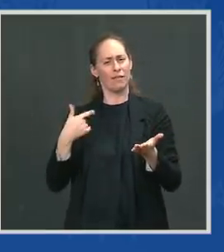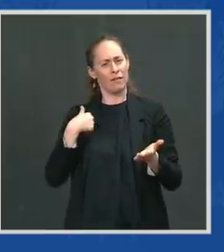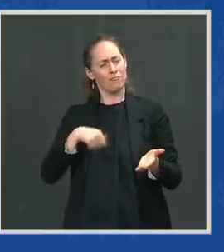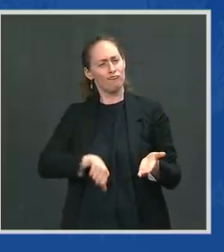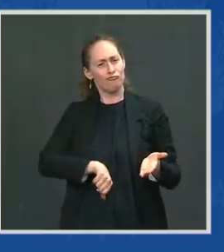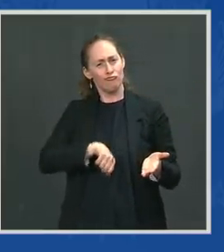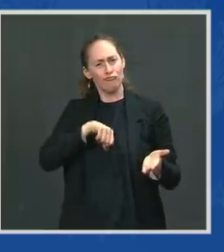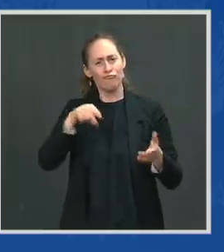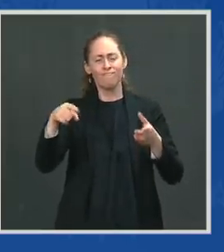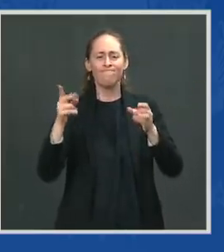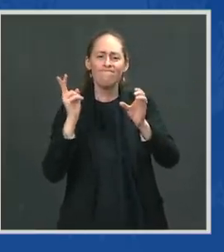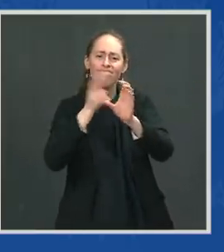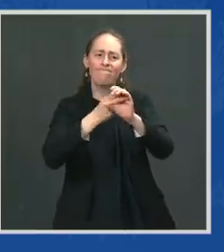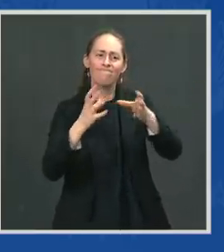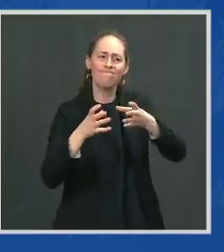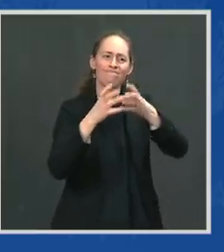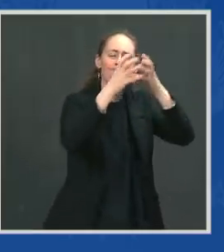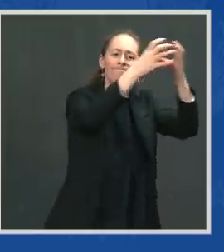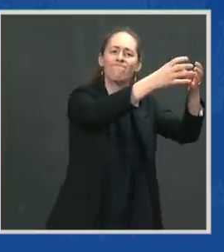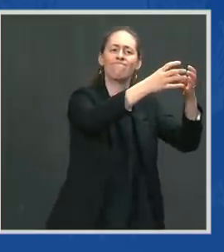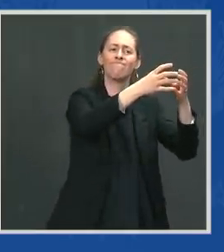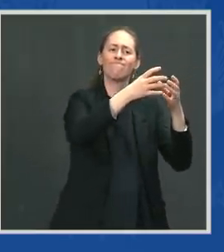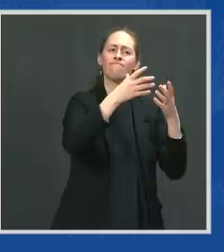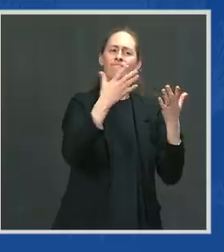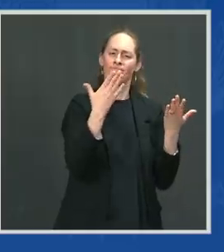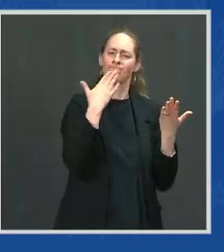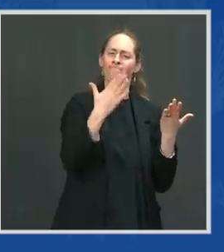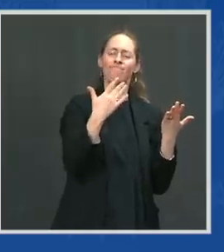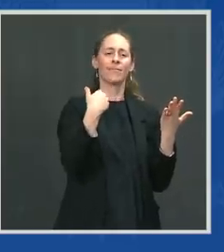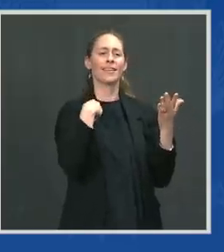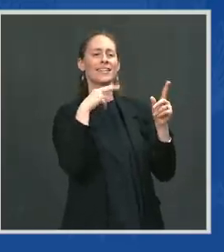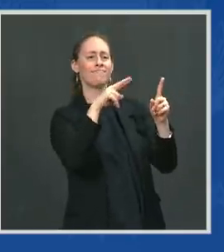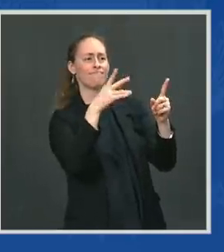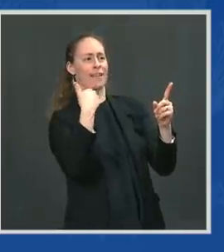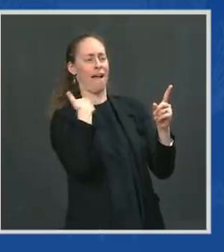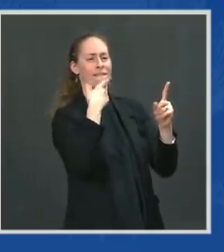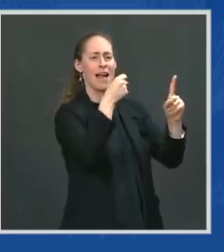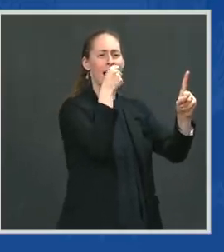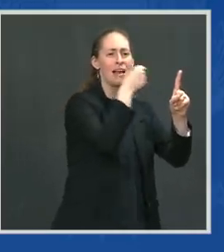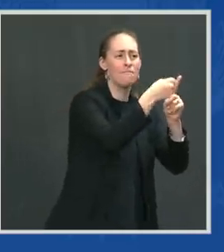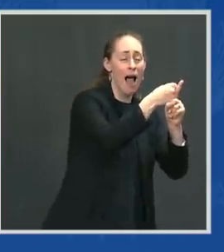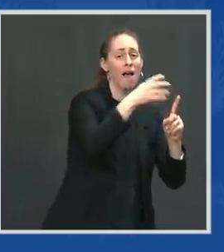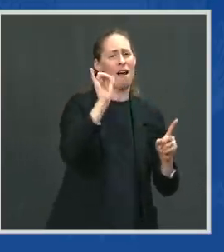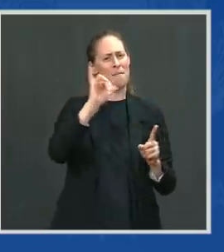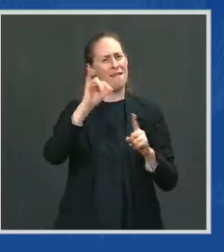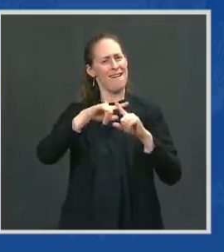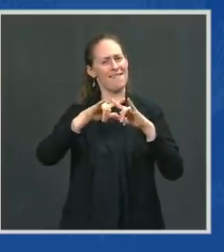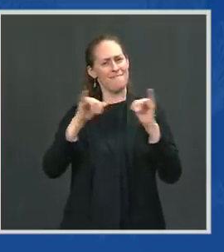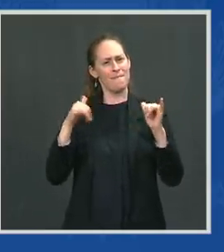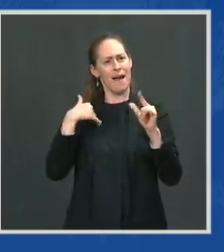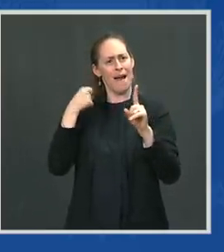and the impact it had on him and all of us at home. We already have service members doing their duty